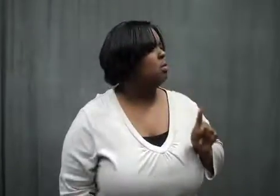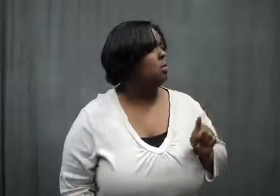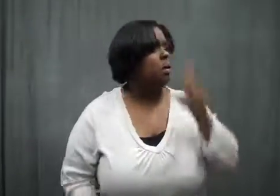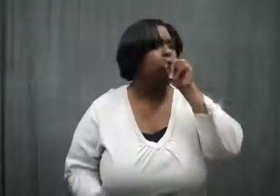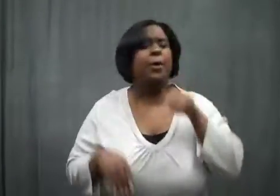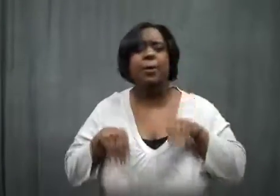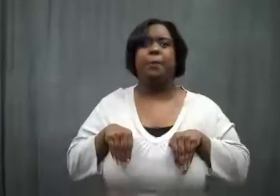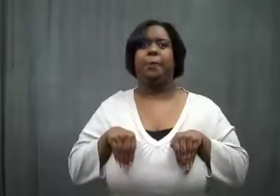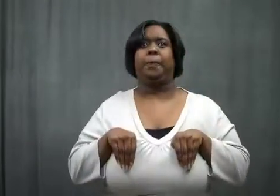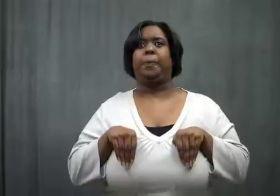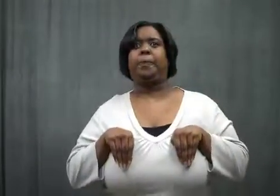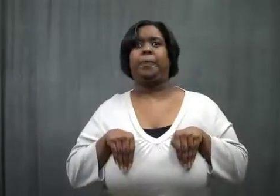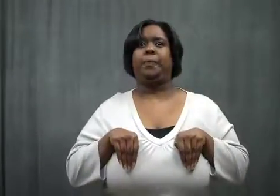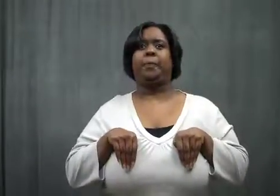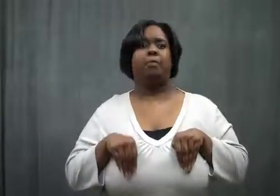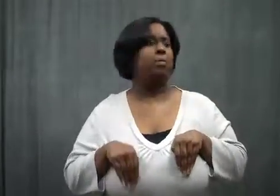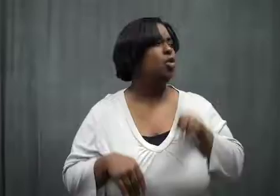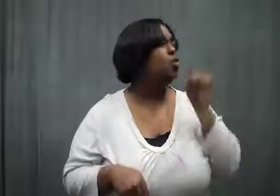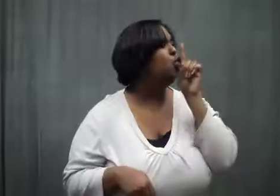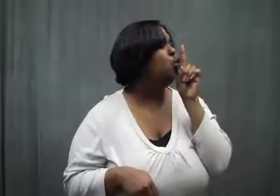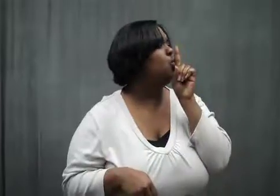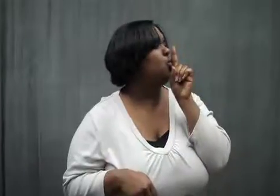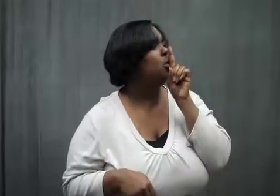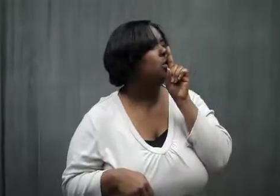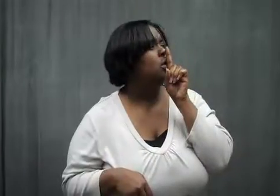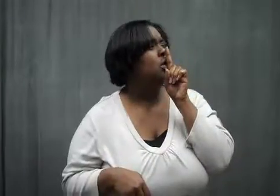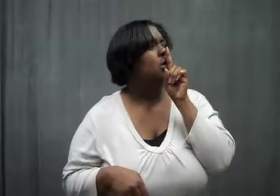The birds looked at me and stopped. I said, "Shhh..."